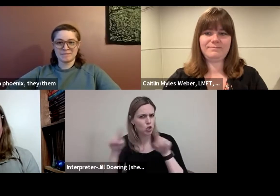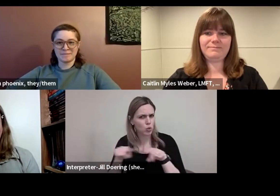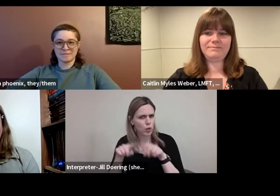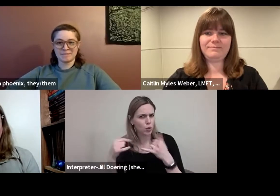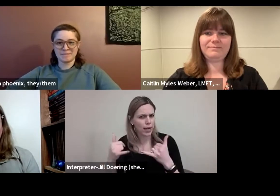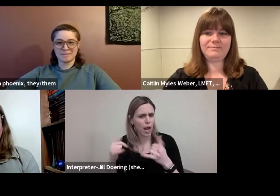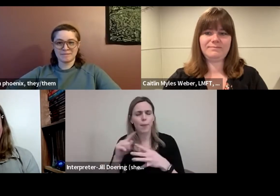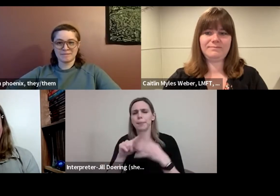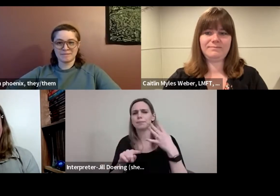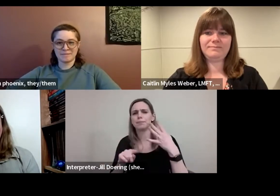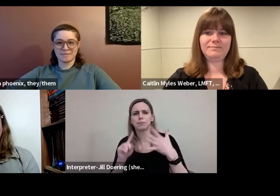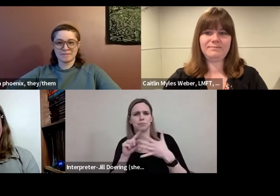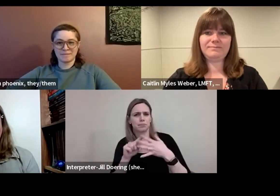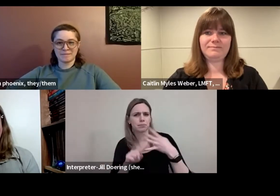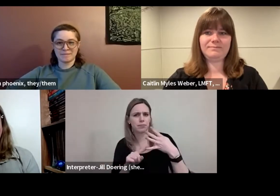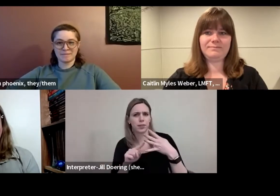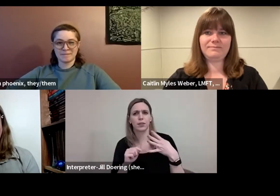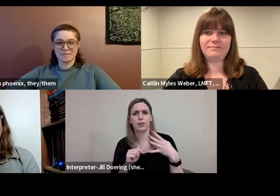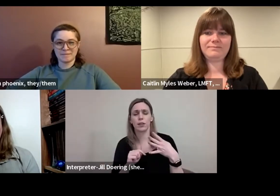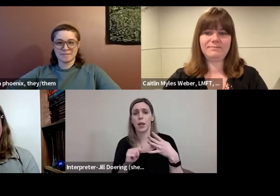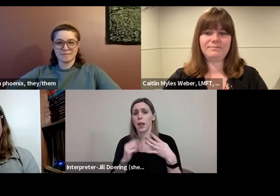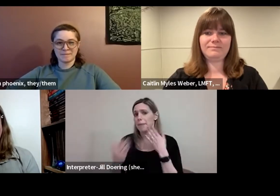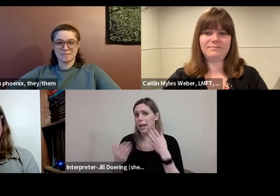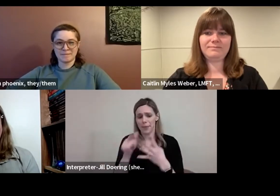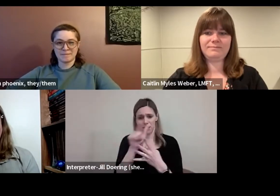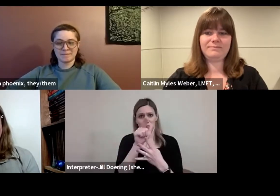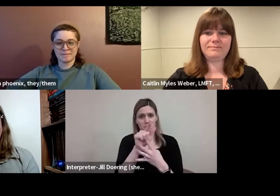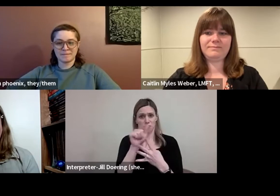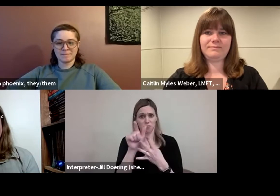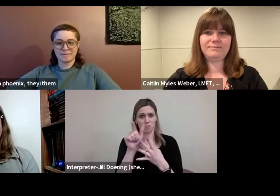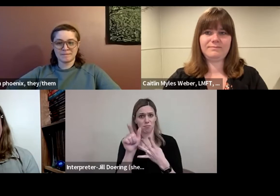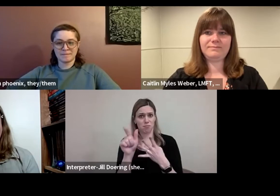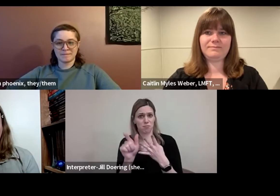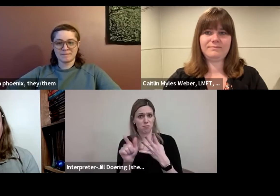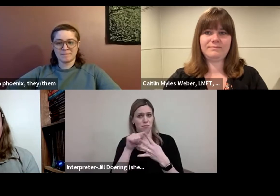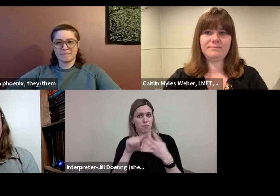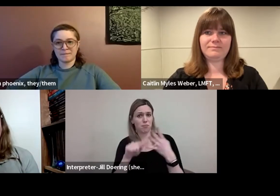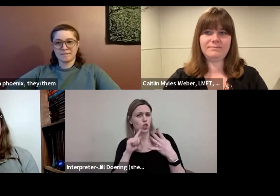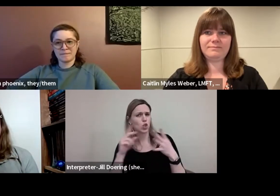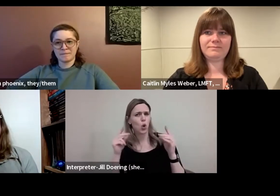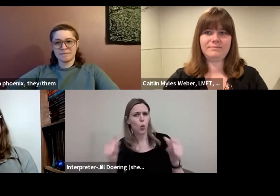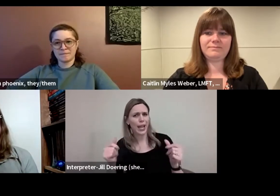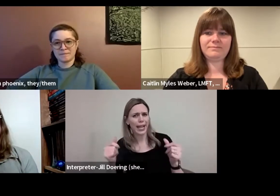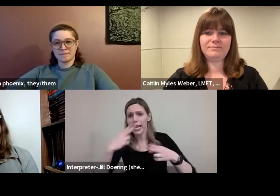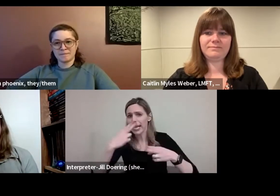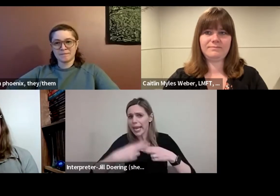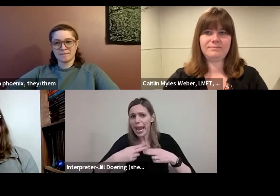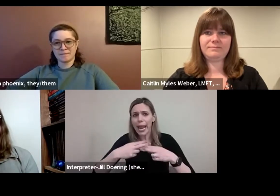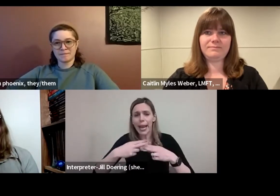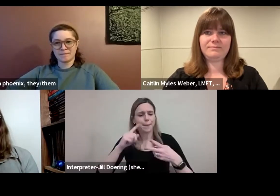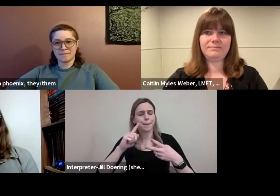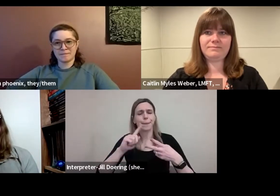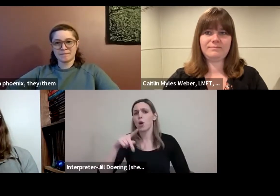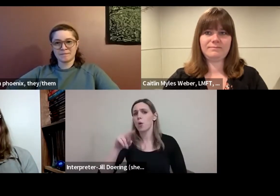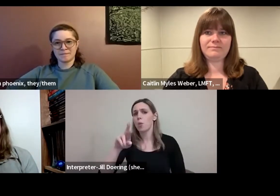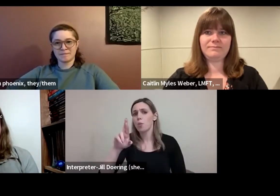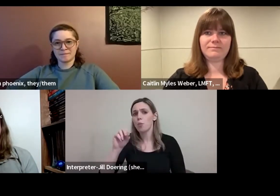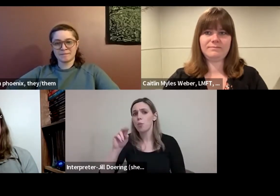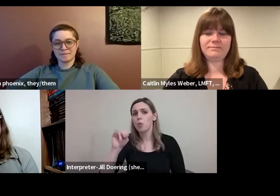And I'm hoping that maybe each of you could just do a very quick name, pronouns, agency if you have one,